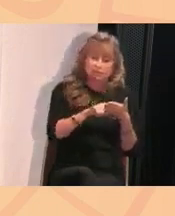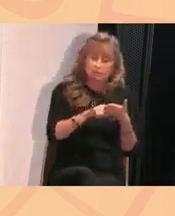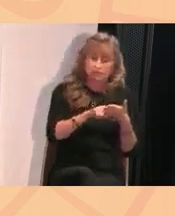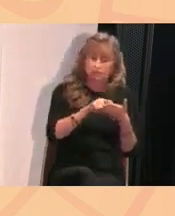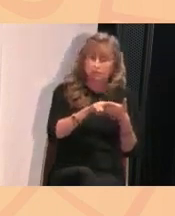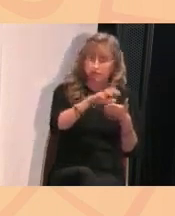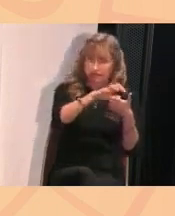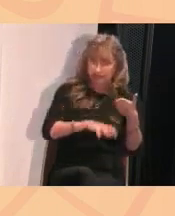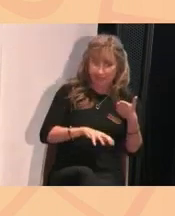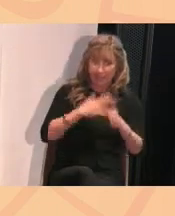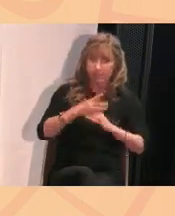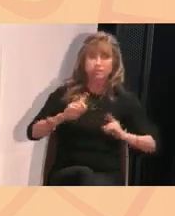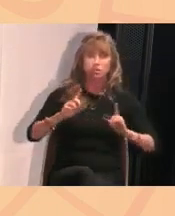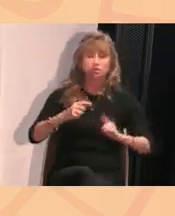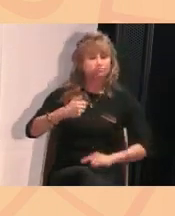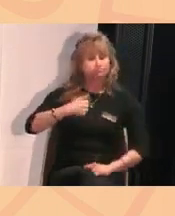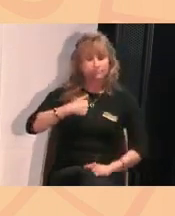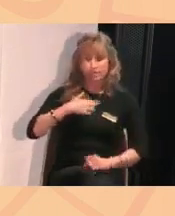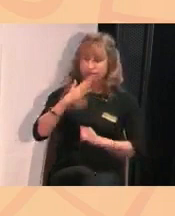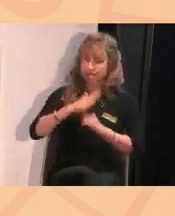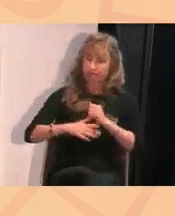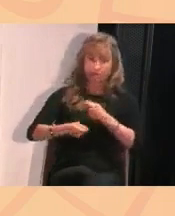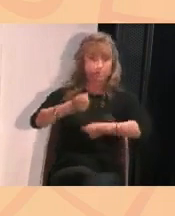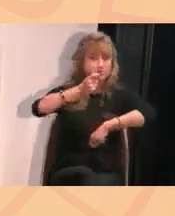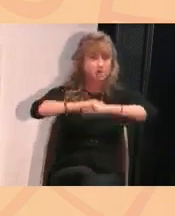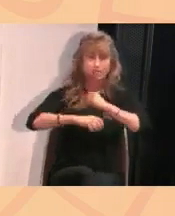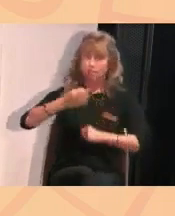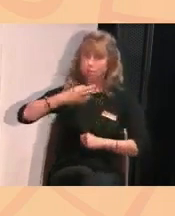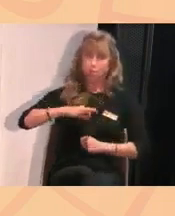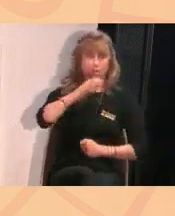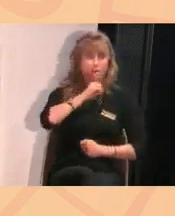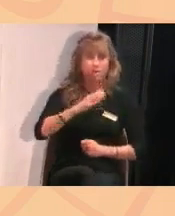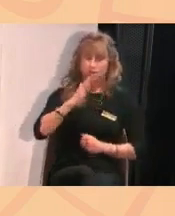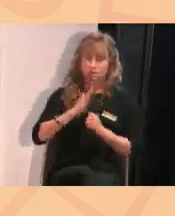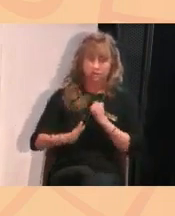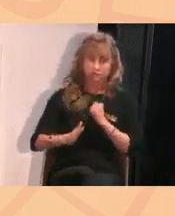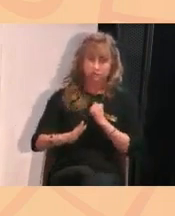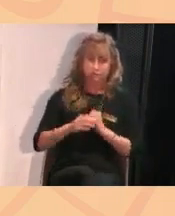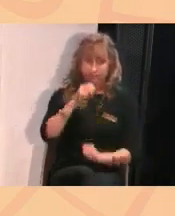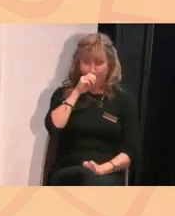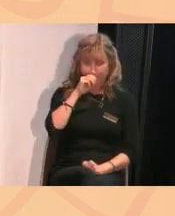Tyerabarrbowaryaou made by Paddy Garang, also attributed to Pemulwuy,